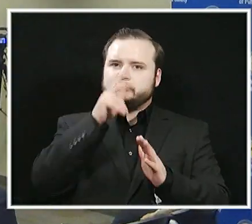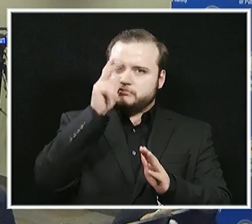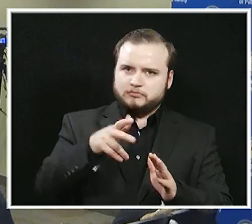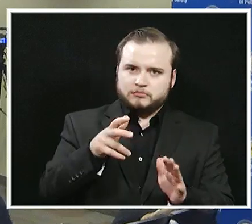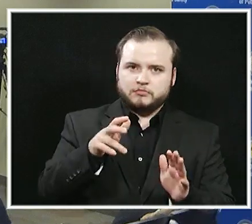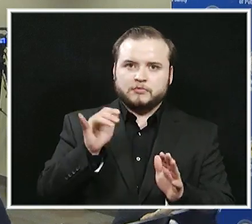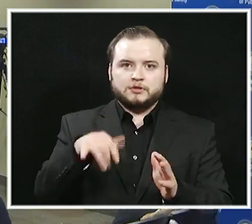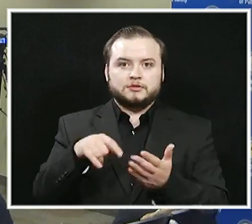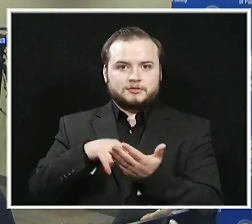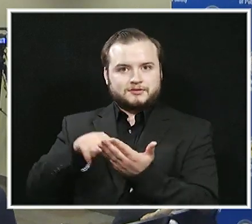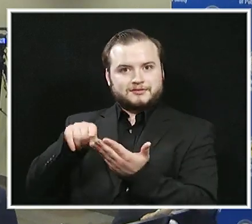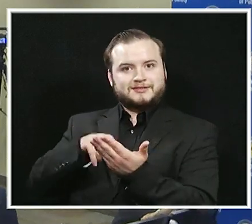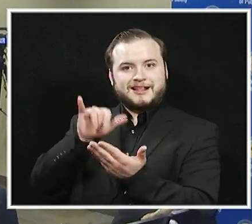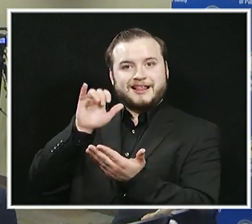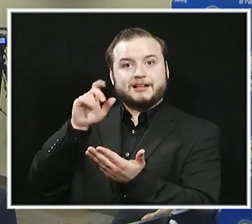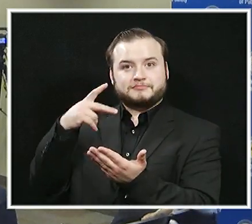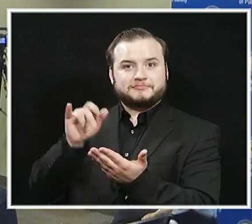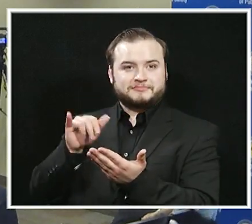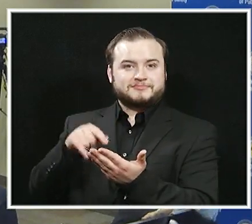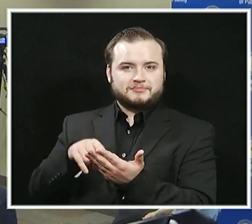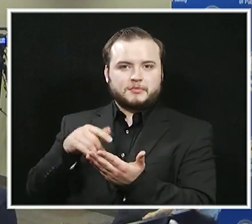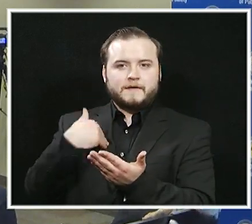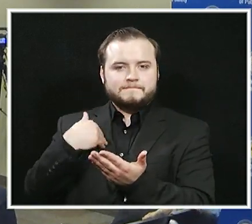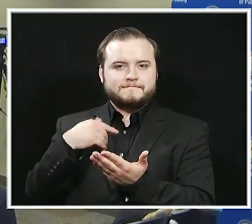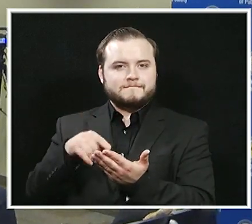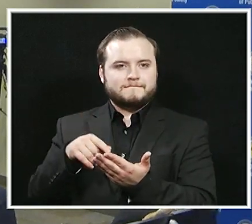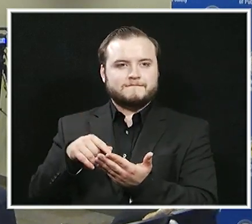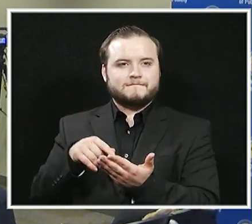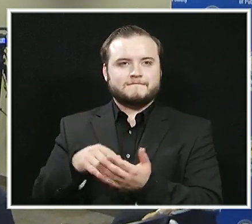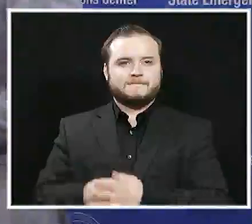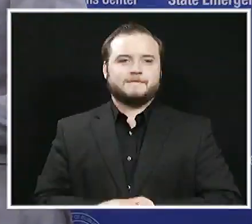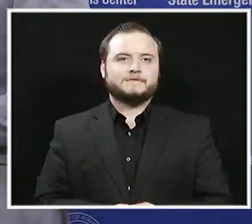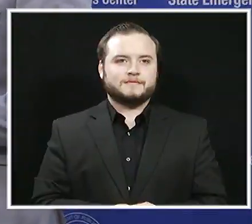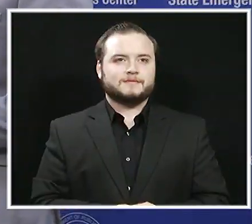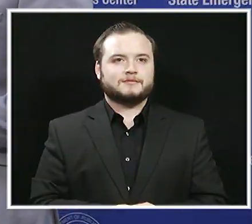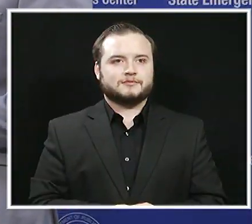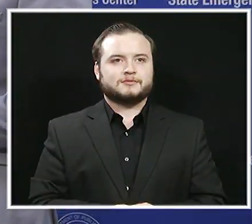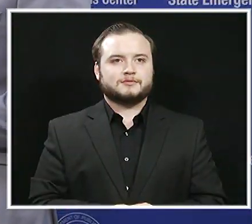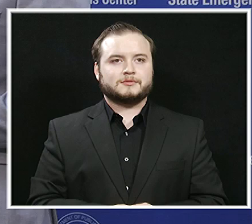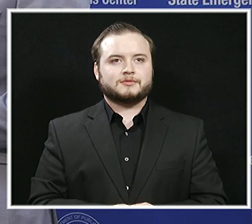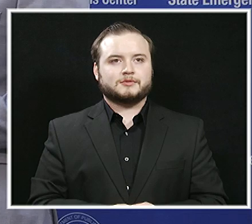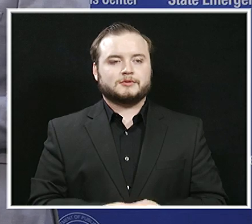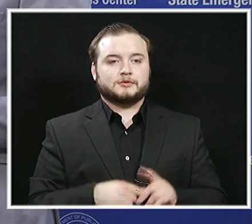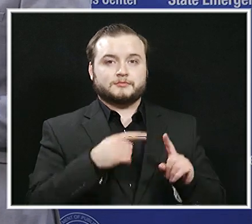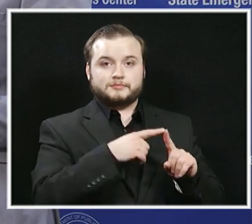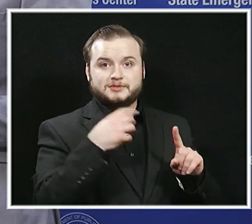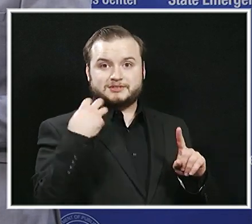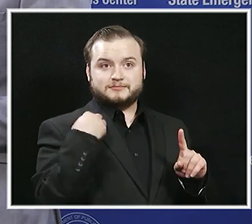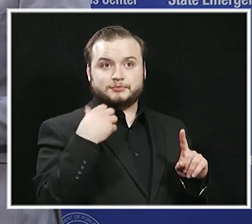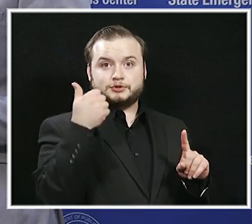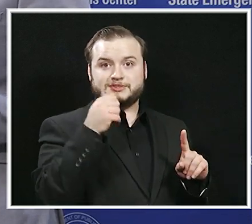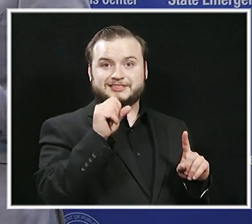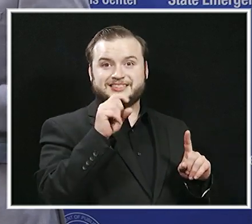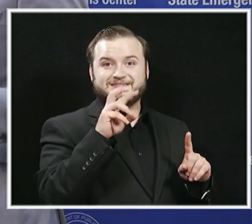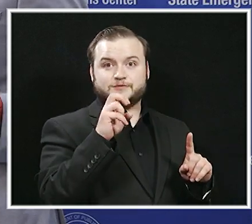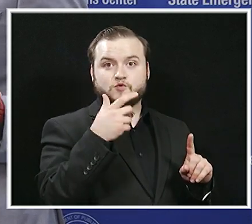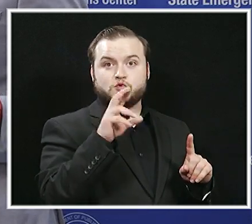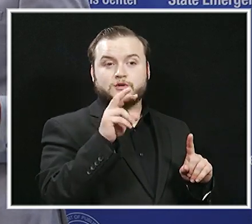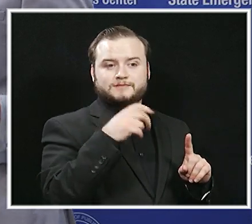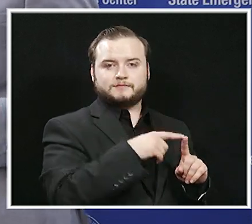about which businesses are doing this right, what is the word on the street about how they're getting it. Steve, do you want to talk about what does a worker do? ≫ Sure. I think first of all we hope